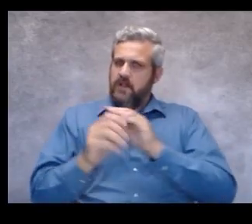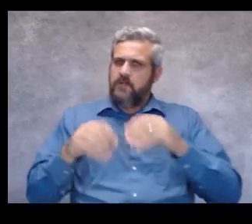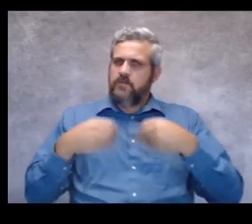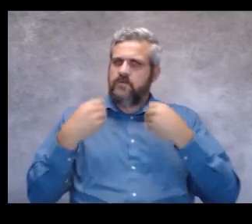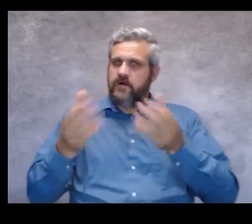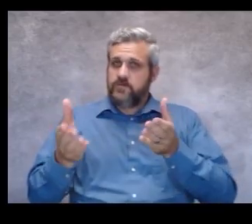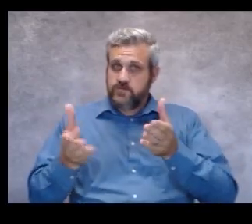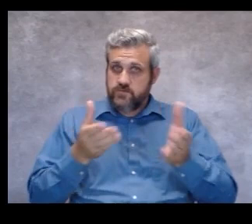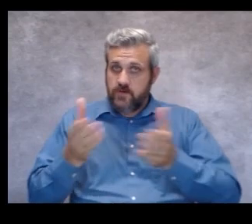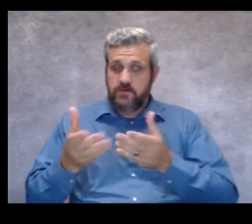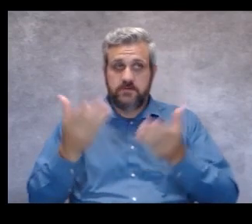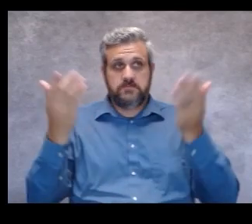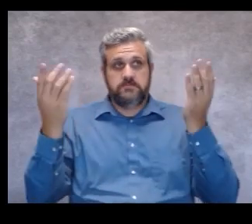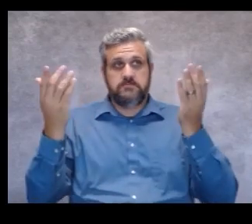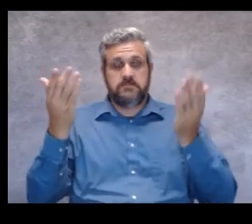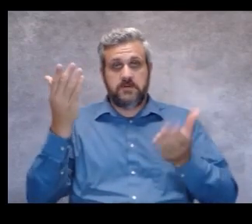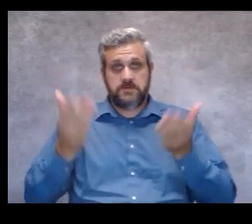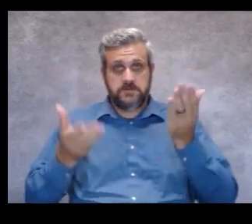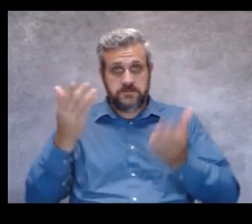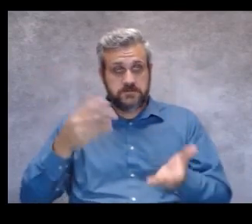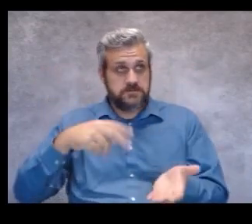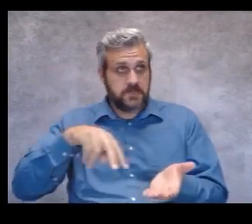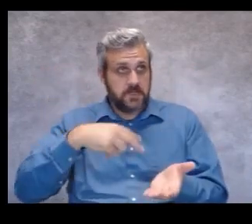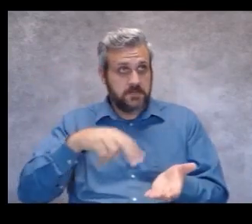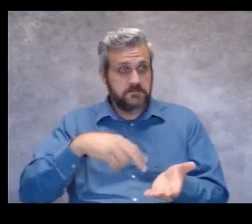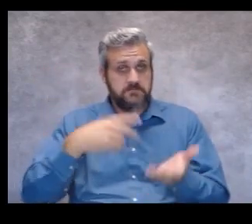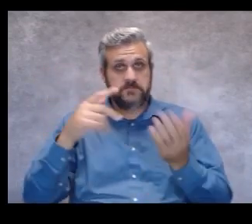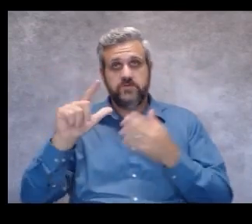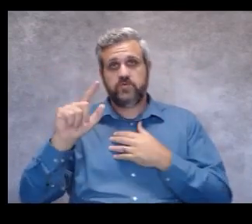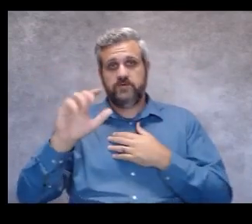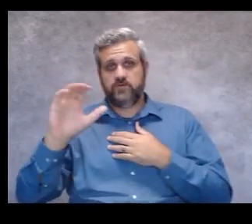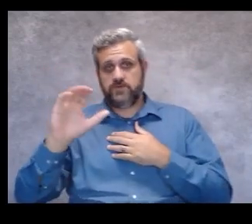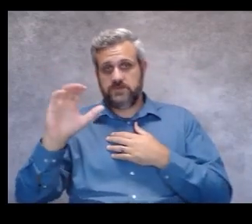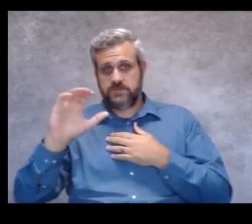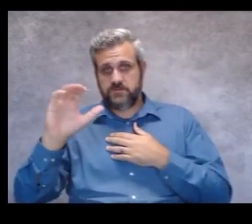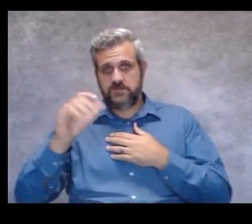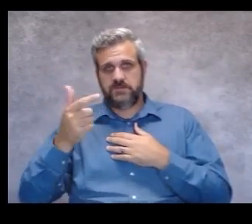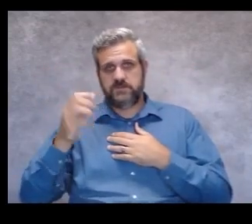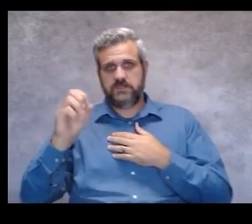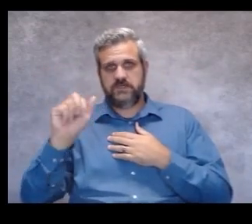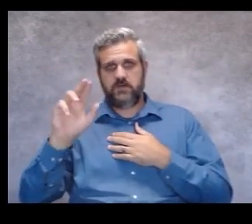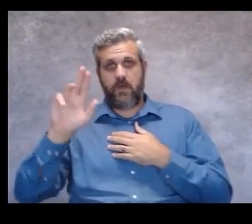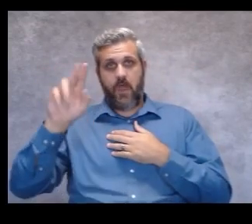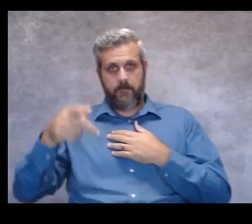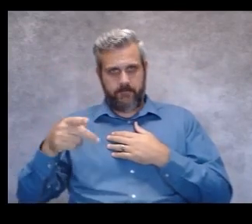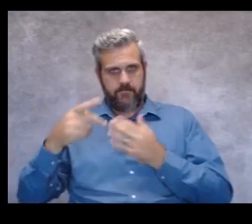services like maybe dance. 21st century and gear up program has